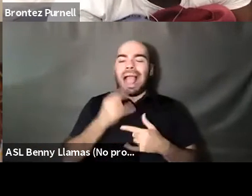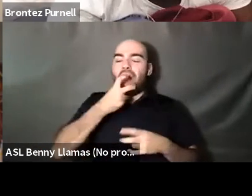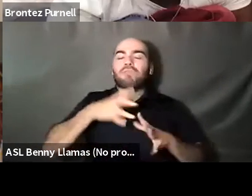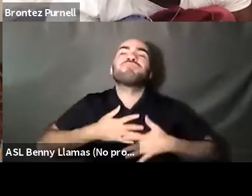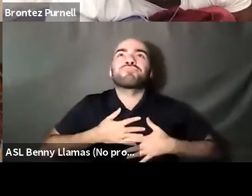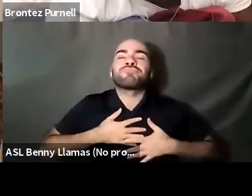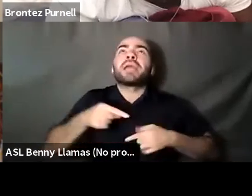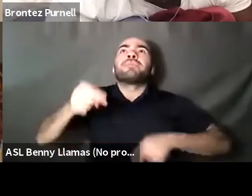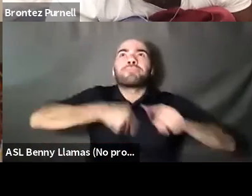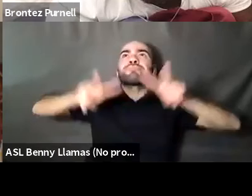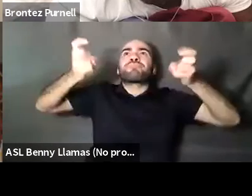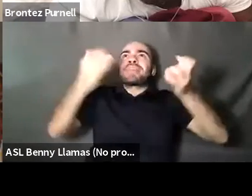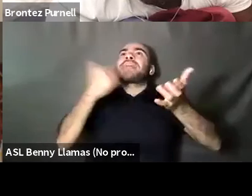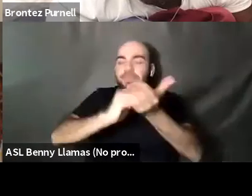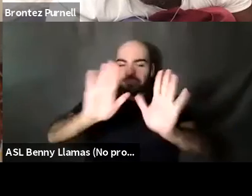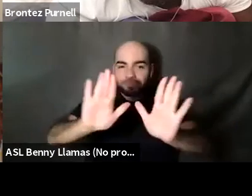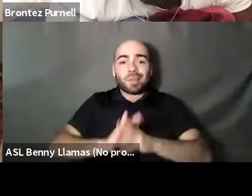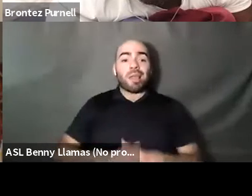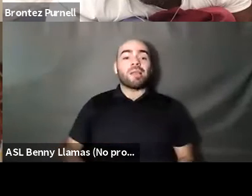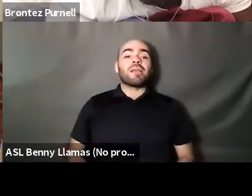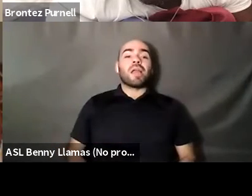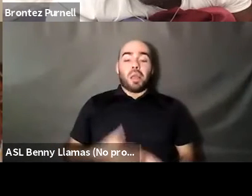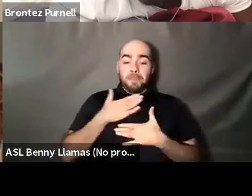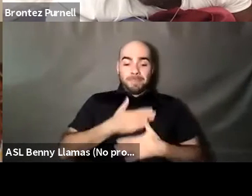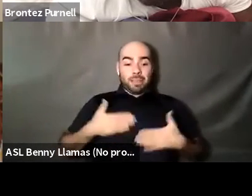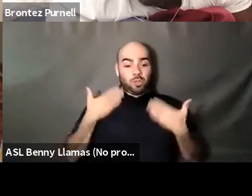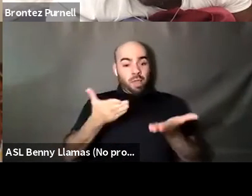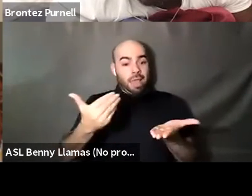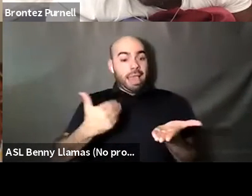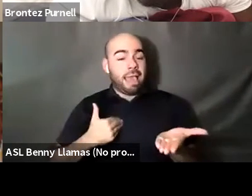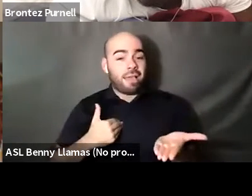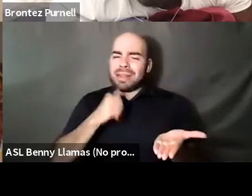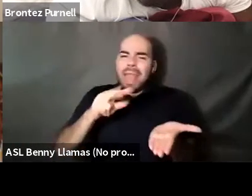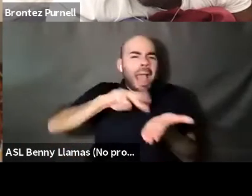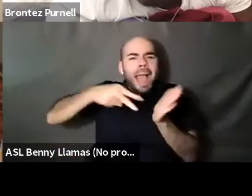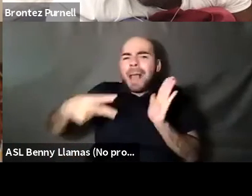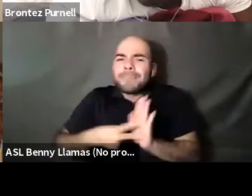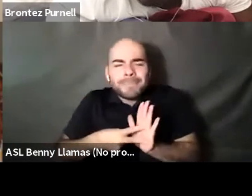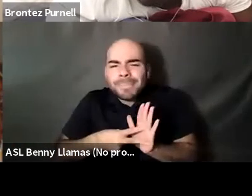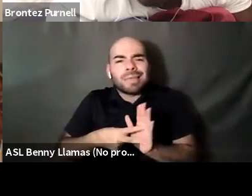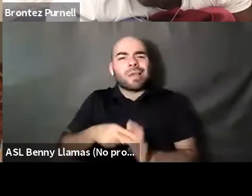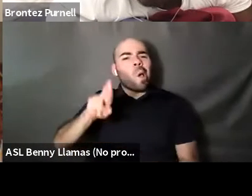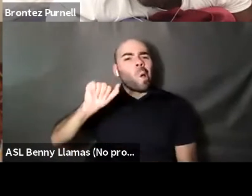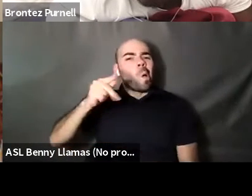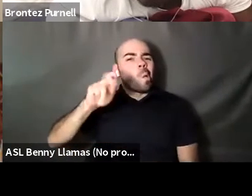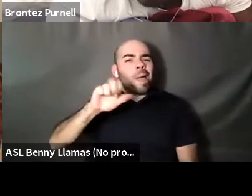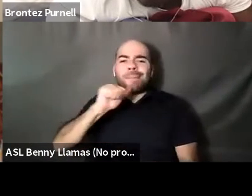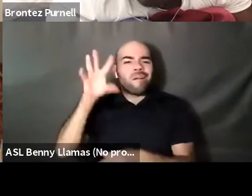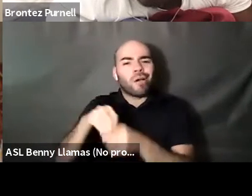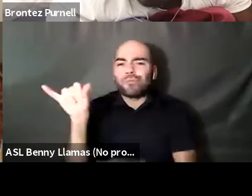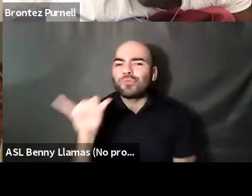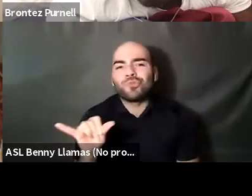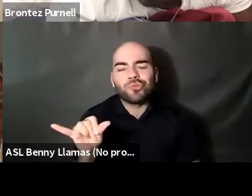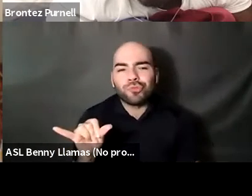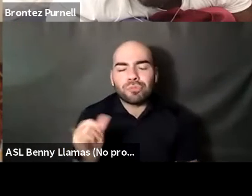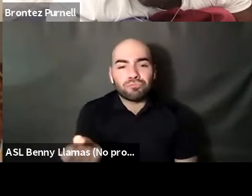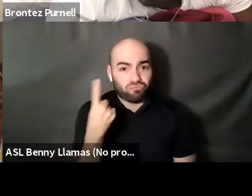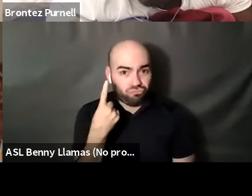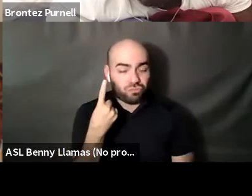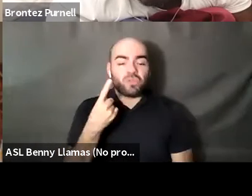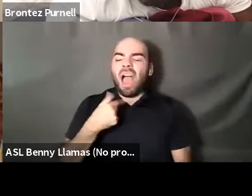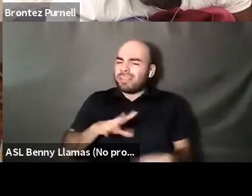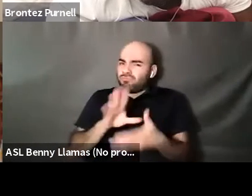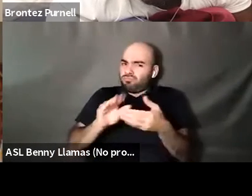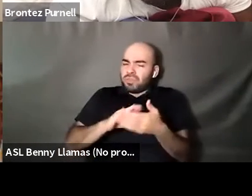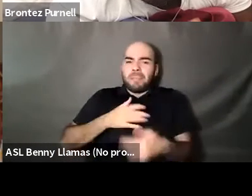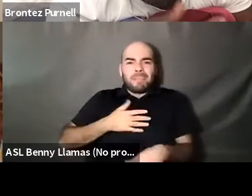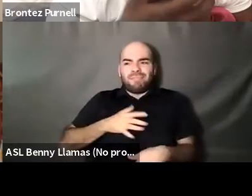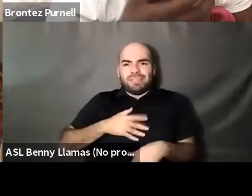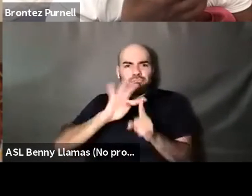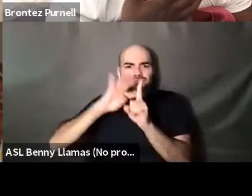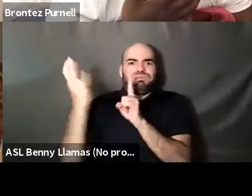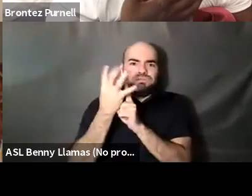Kokumo: The presence of pleasure does not mean the absence of rates. So this whole scenario as we're discussing my gang raped at 24 which is the greatest trauma of my adult life.